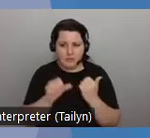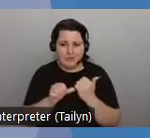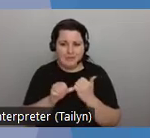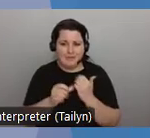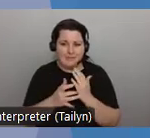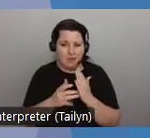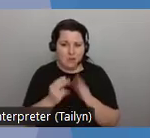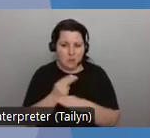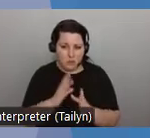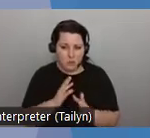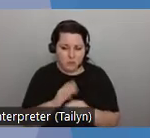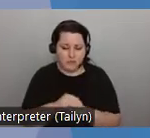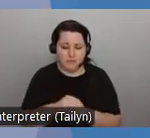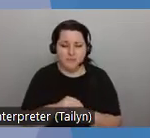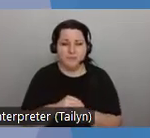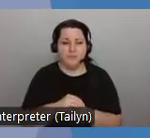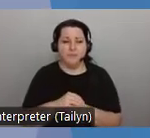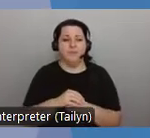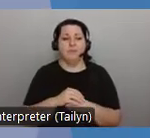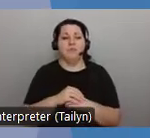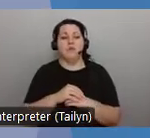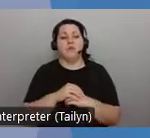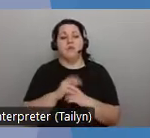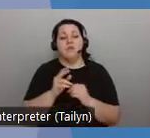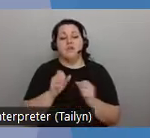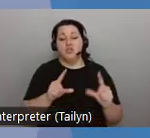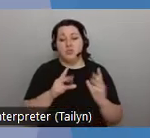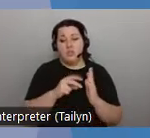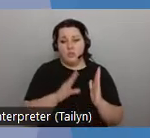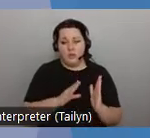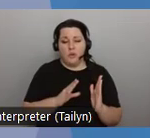it changes behaviors for assistive technology users, 18 users.